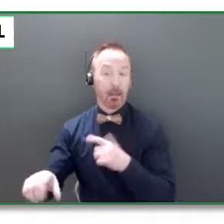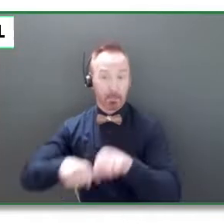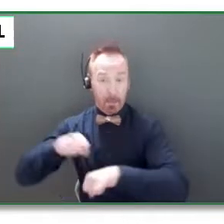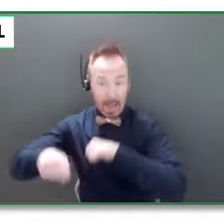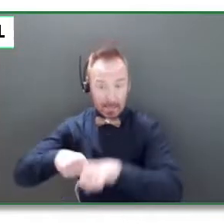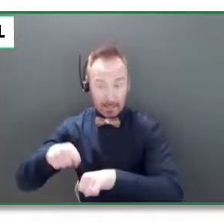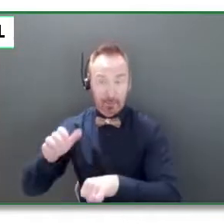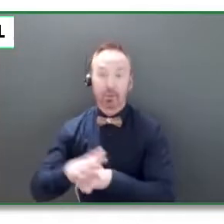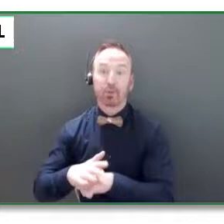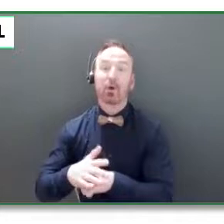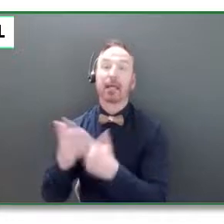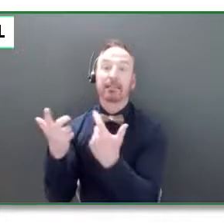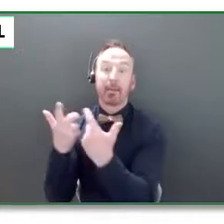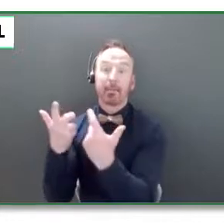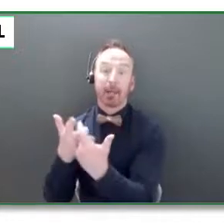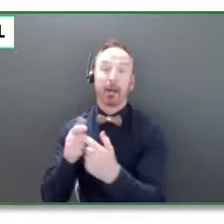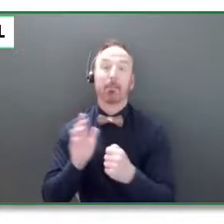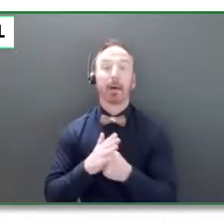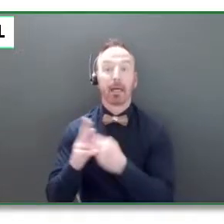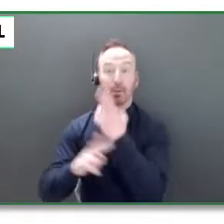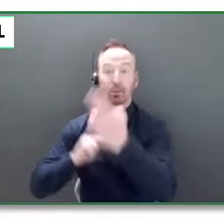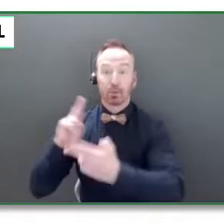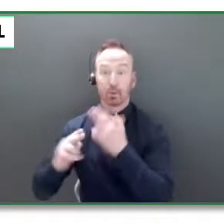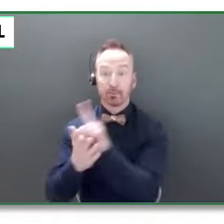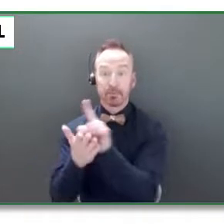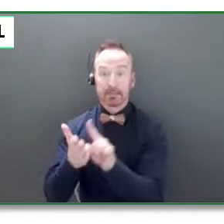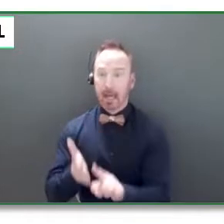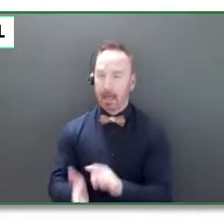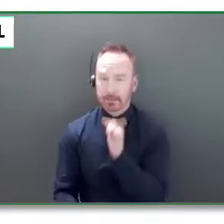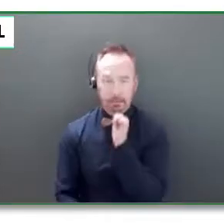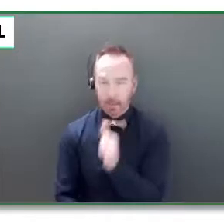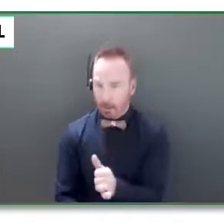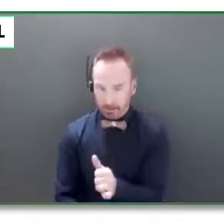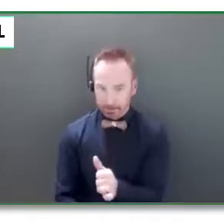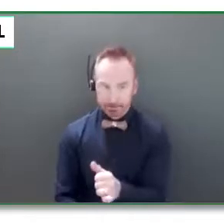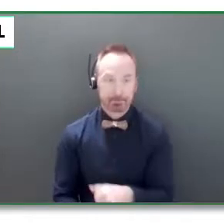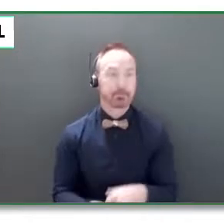universally designed. Next slide please.